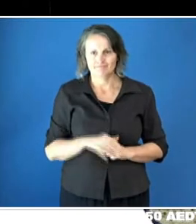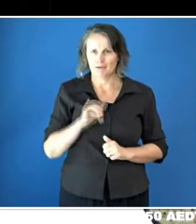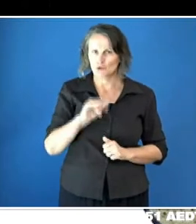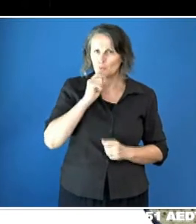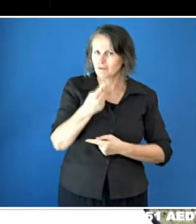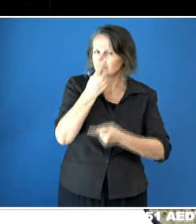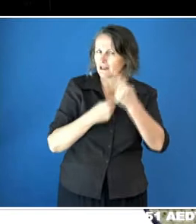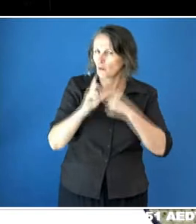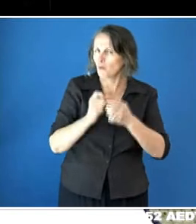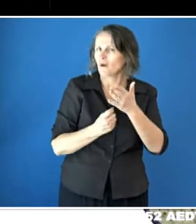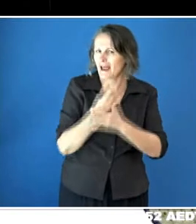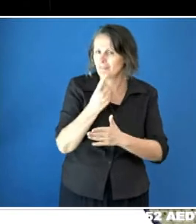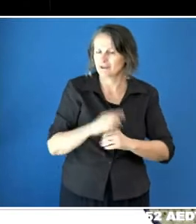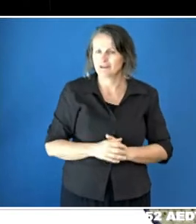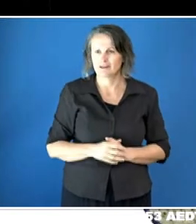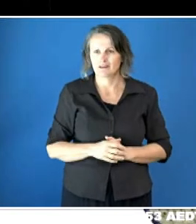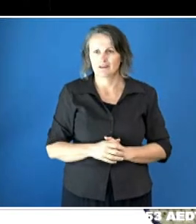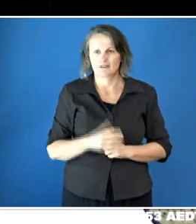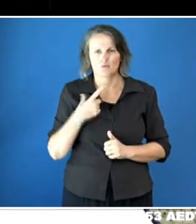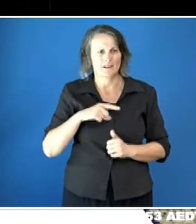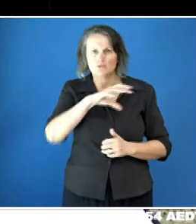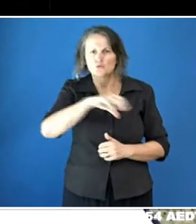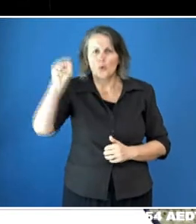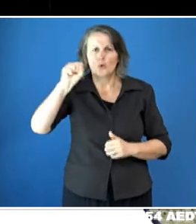I will. MS EASTMAN: He took the wedding present and ran off with the money.